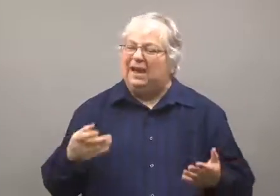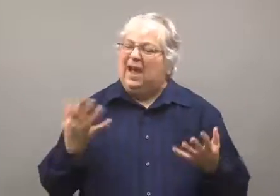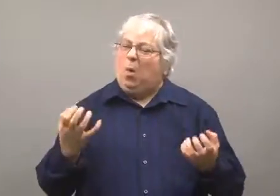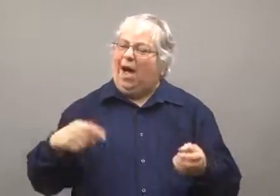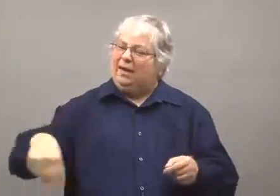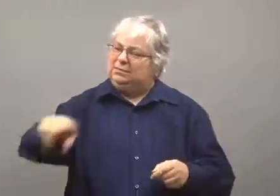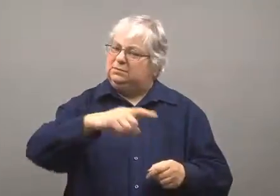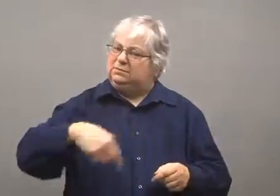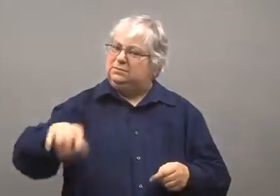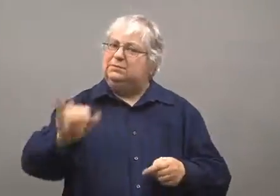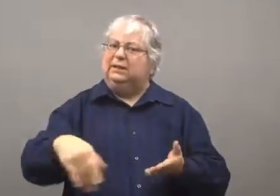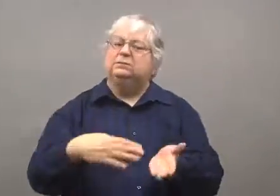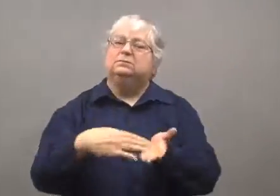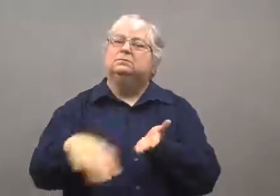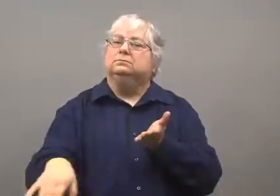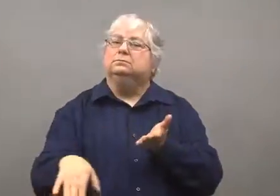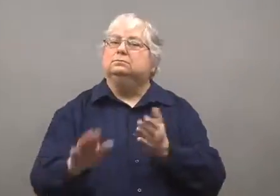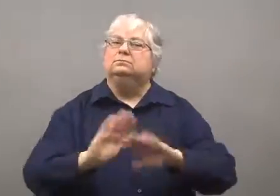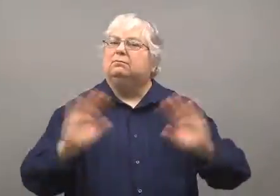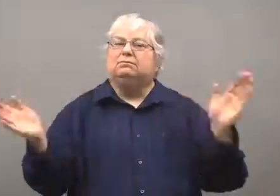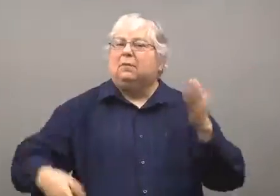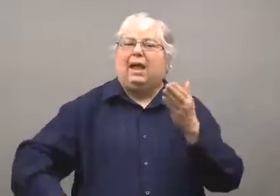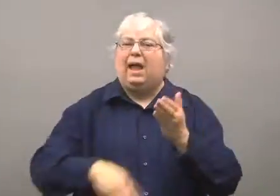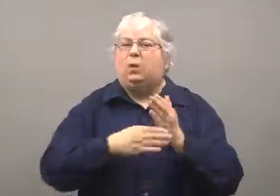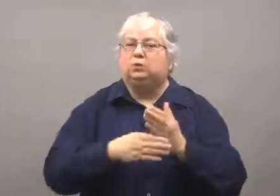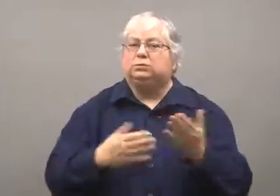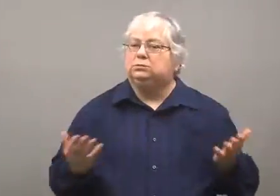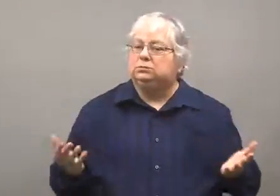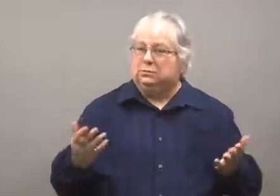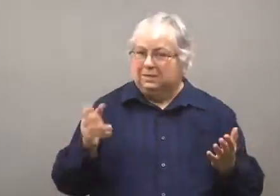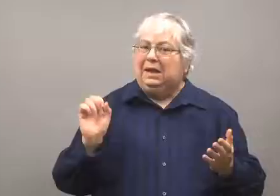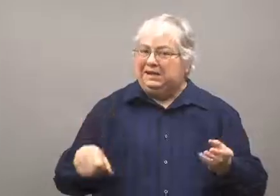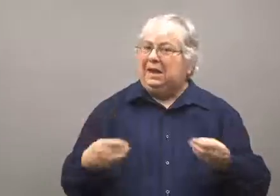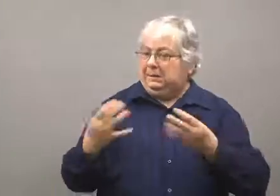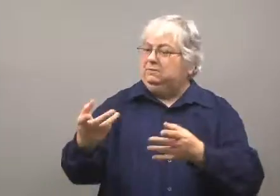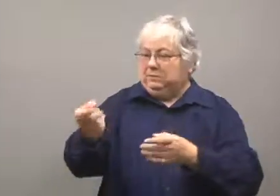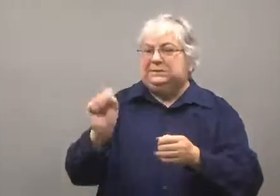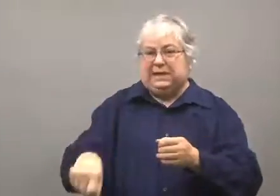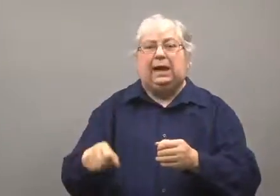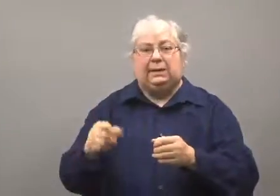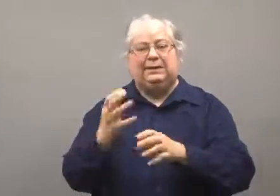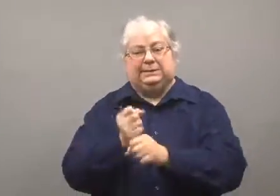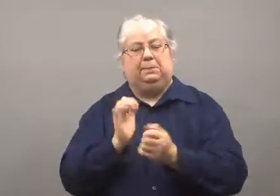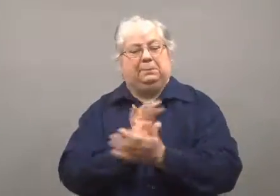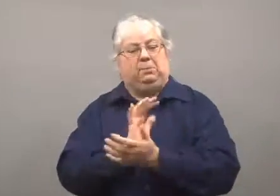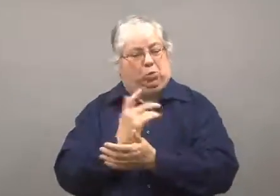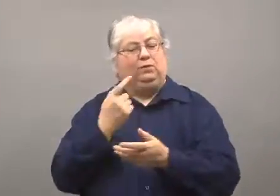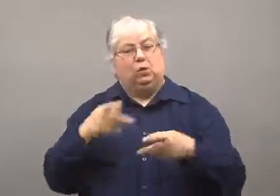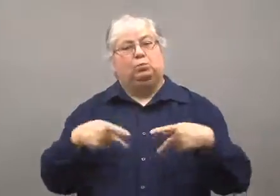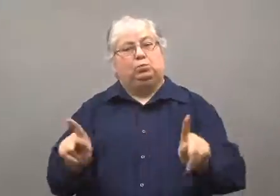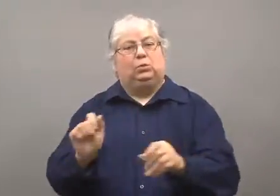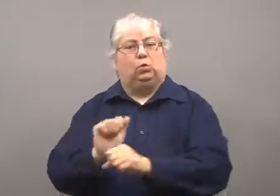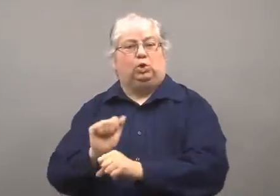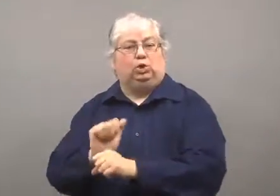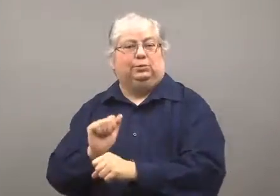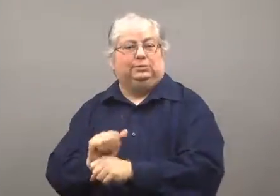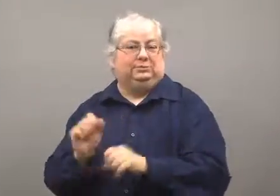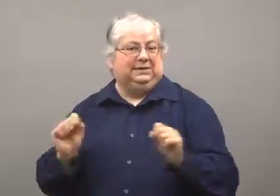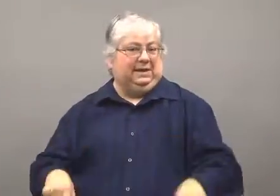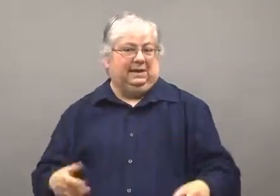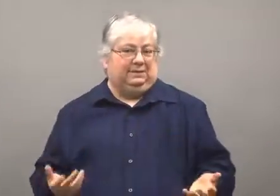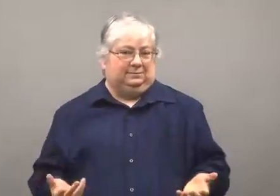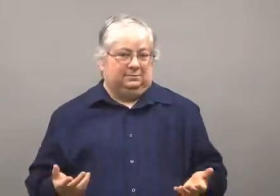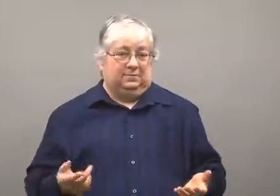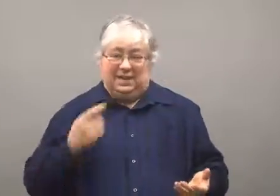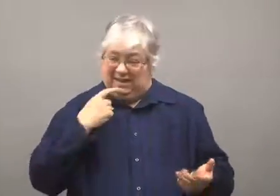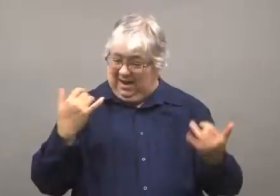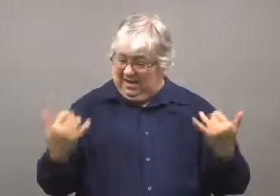He wanted them not to be deported, and also to be allowed to get work permits.